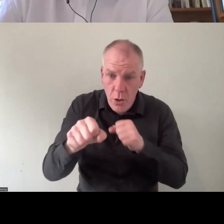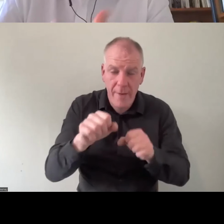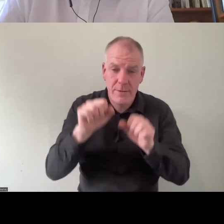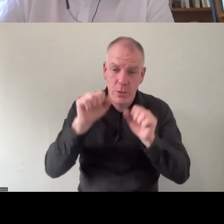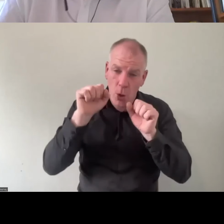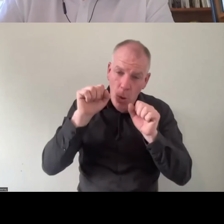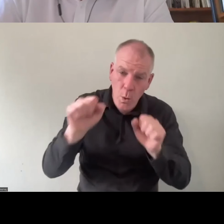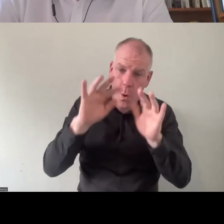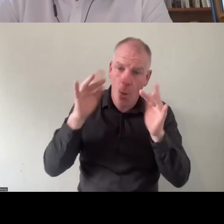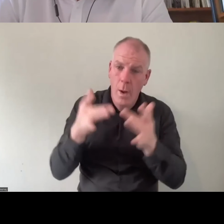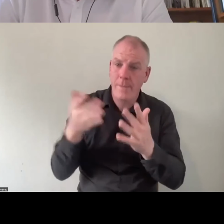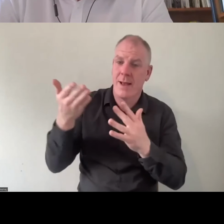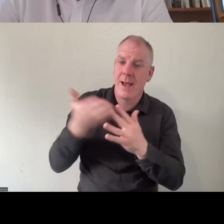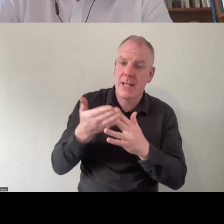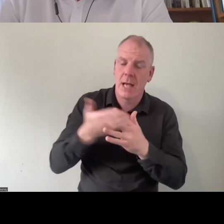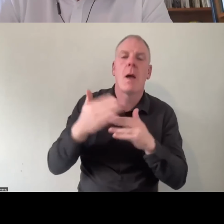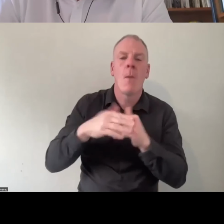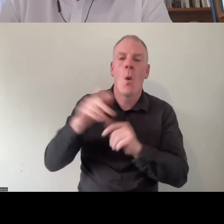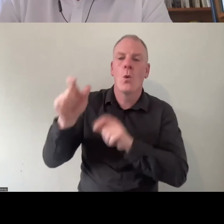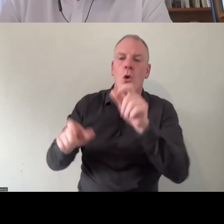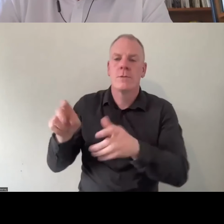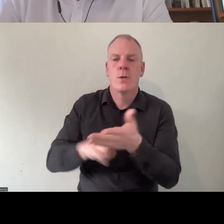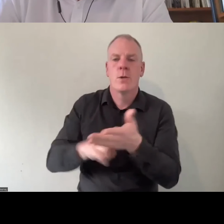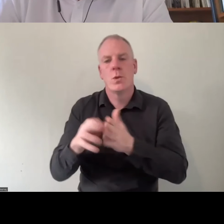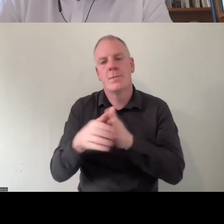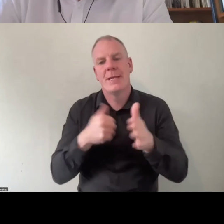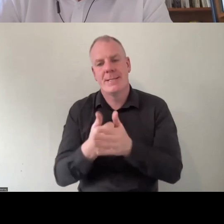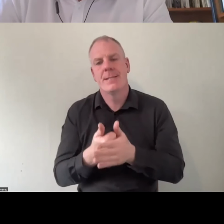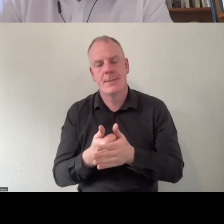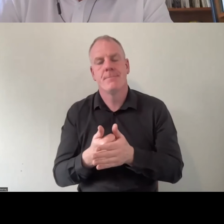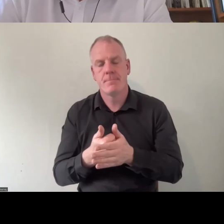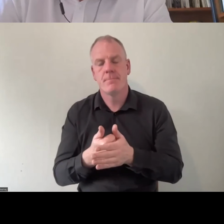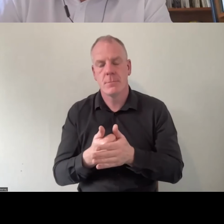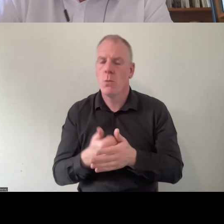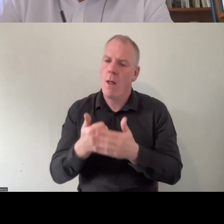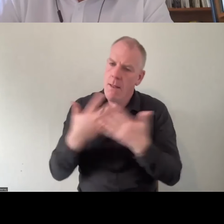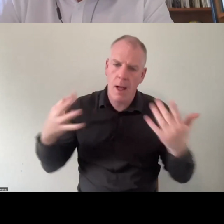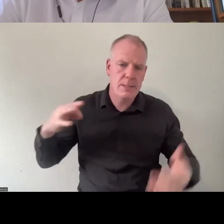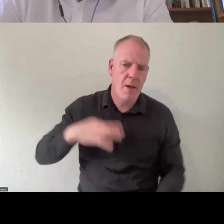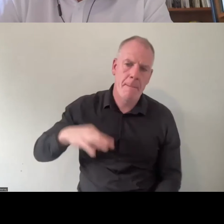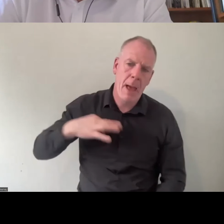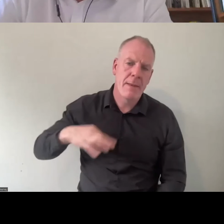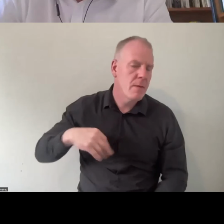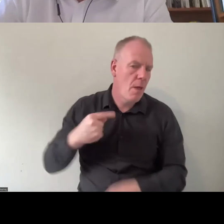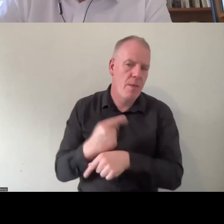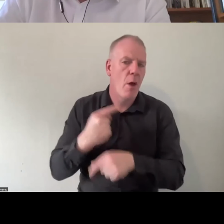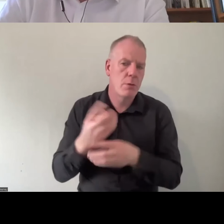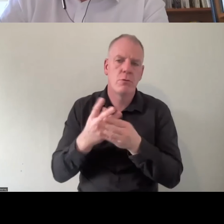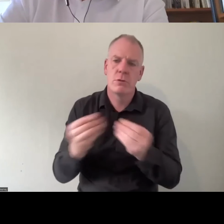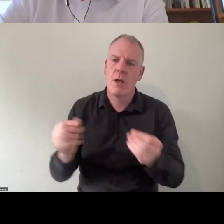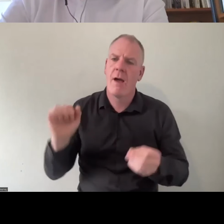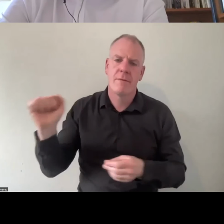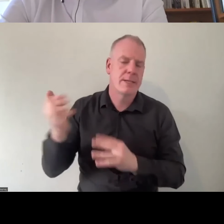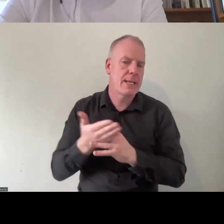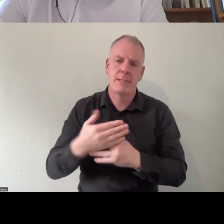you're going to drive more customers to your business, so there's a lot of good benefits to addressing accessibility and Universal Design.